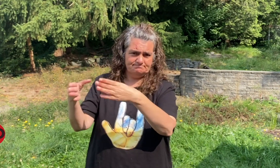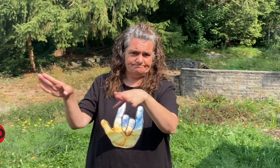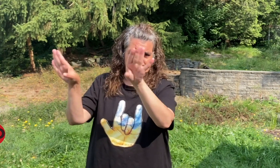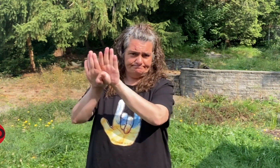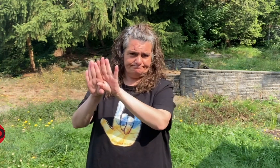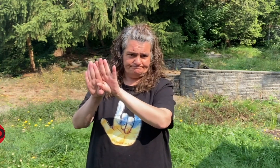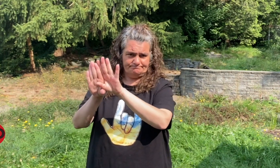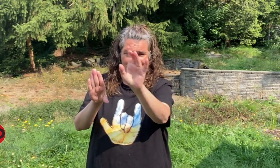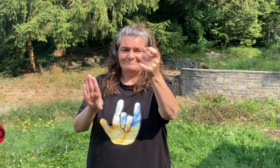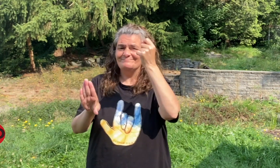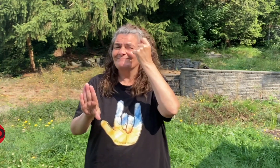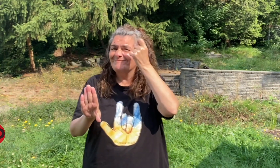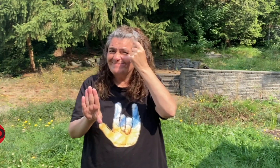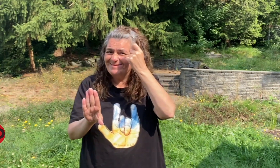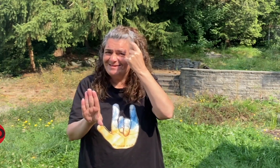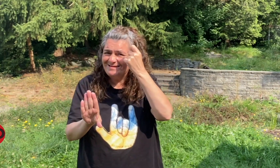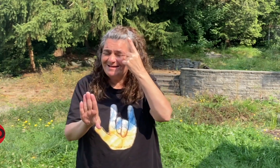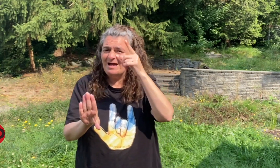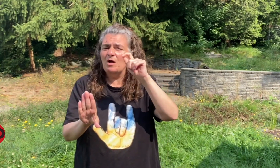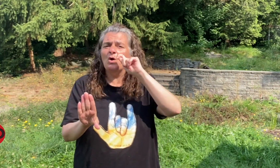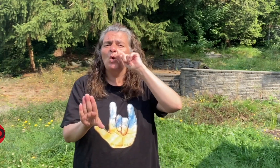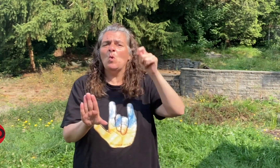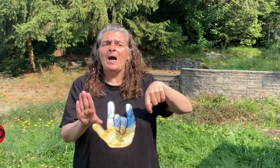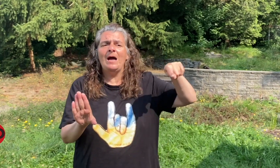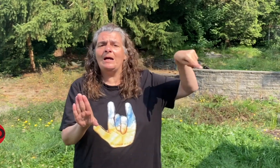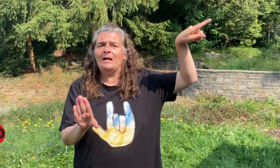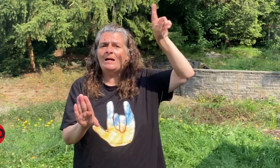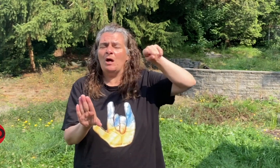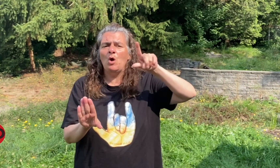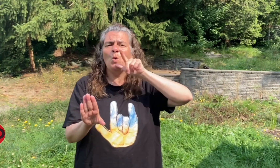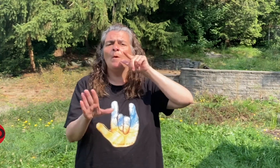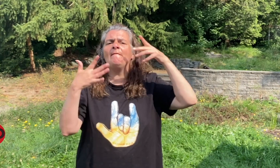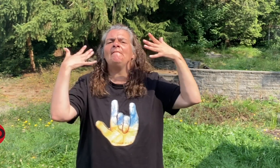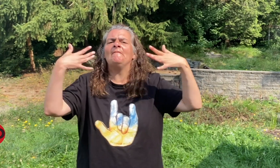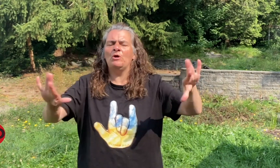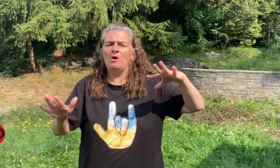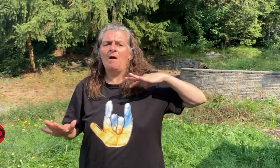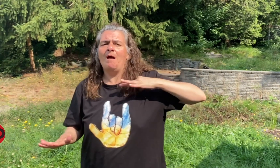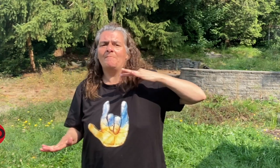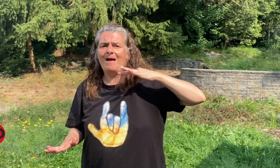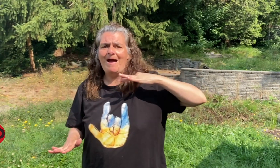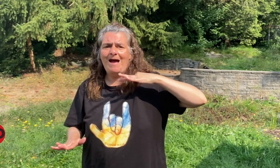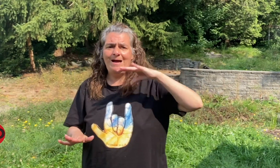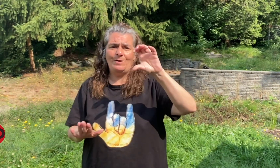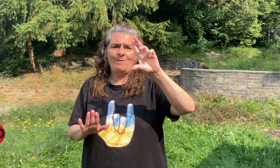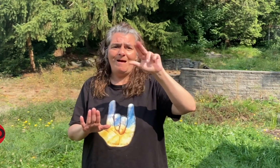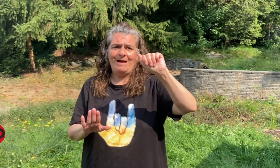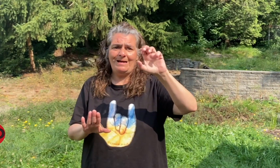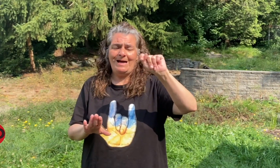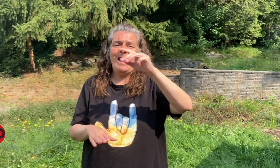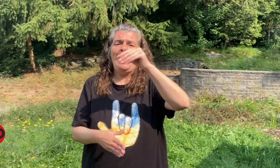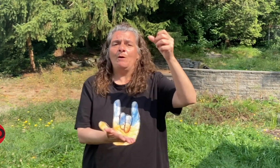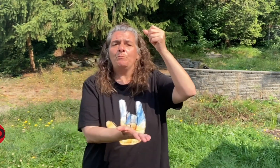ended last July 15, 2023. For those Ukrainians who already applied